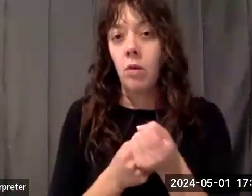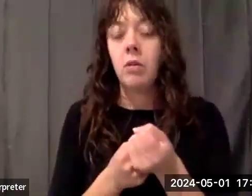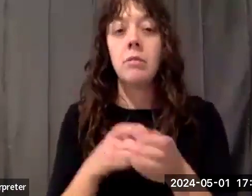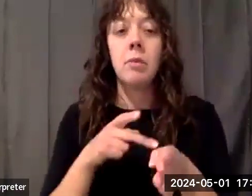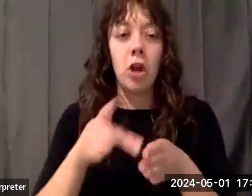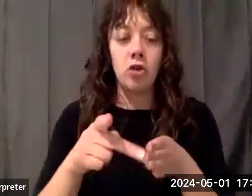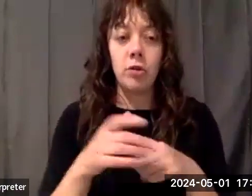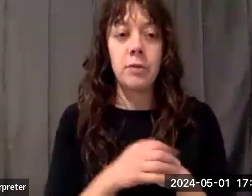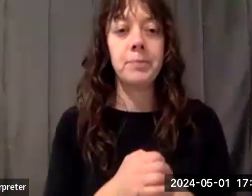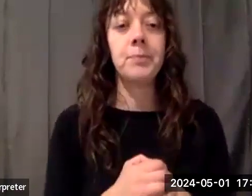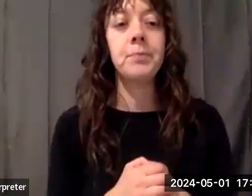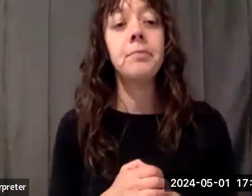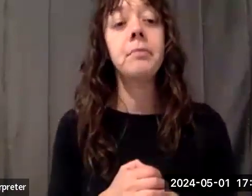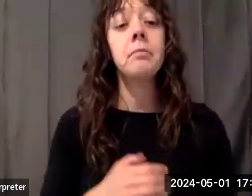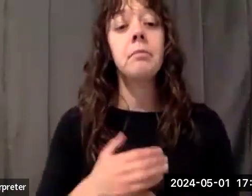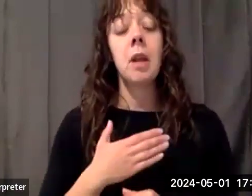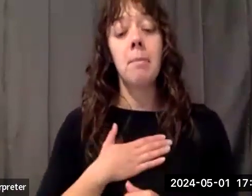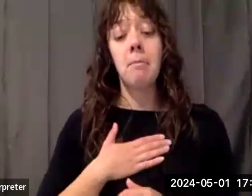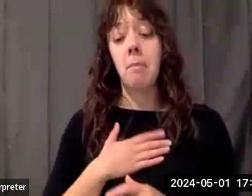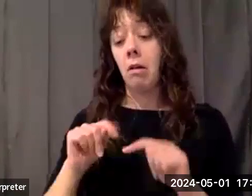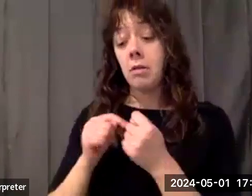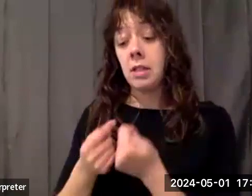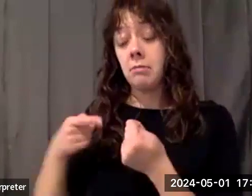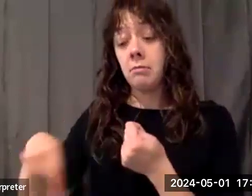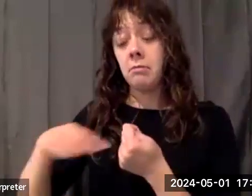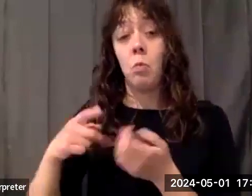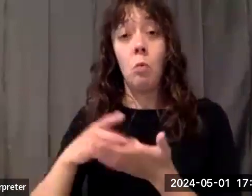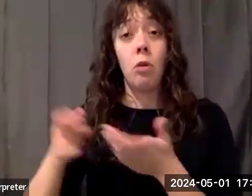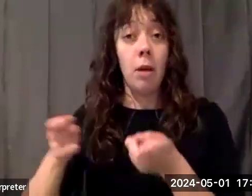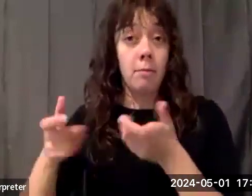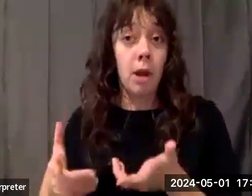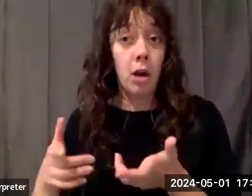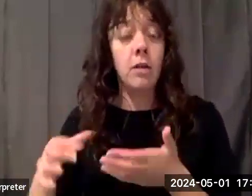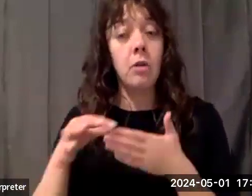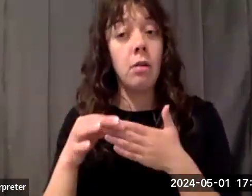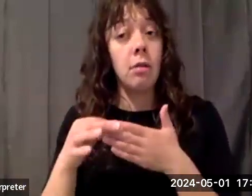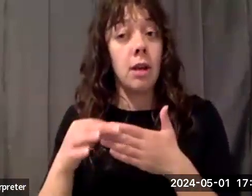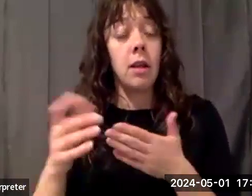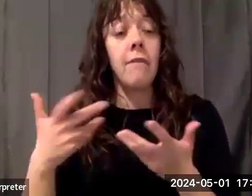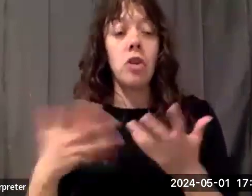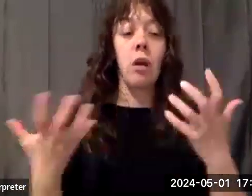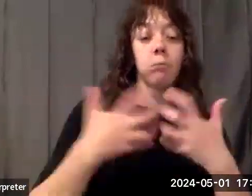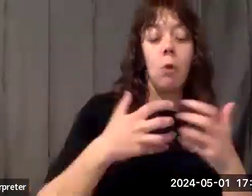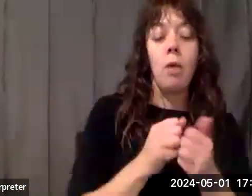My team of program, program managers who guide the professions have merged with our credentialing staff on March 1st.